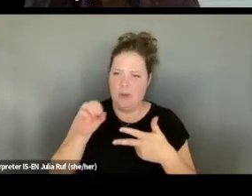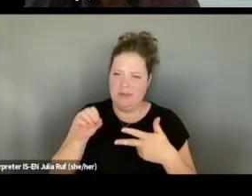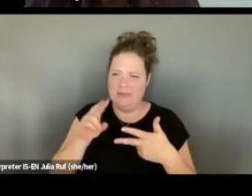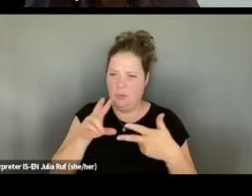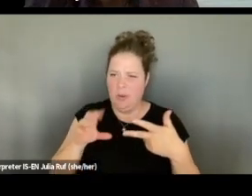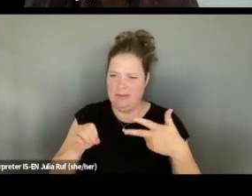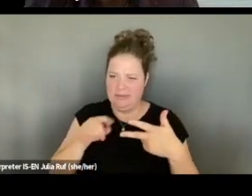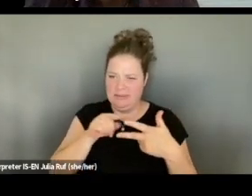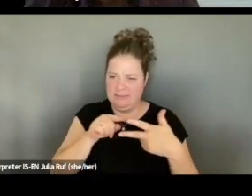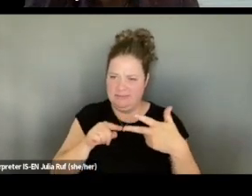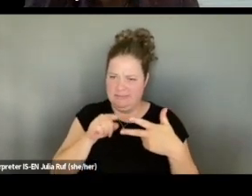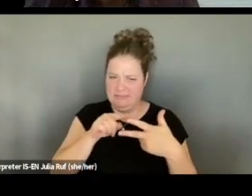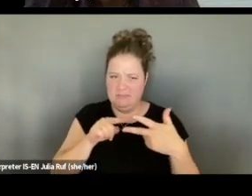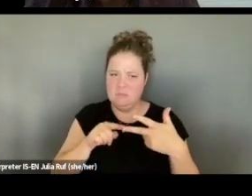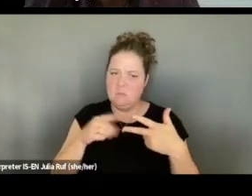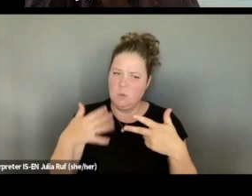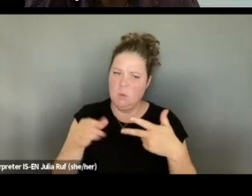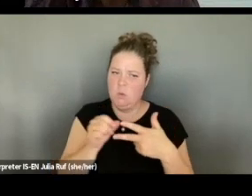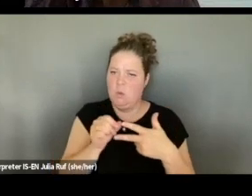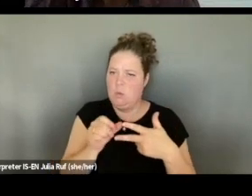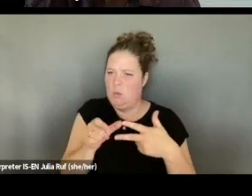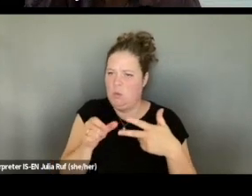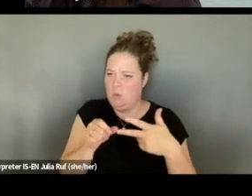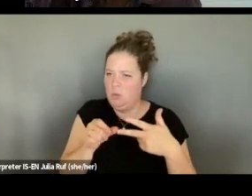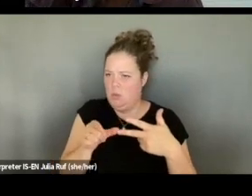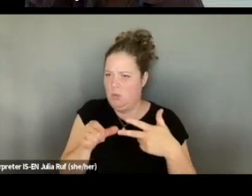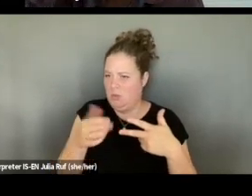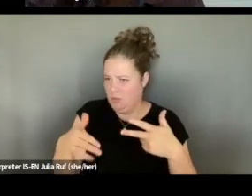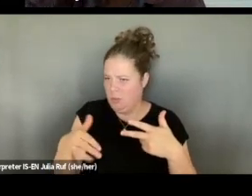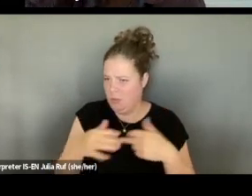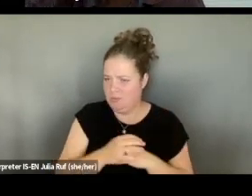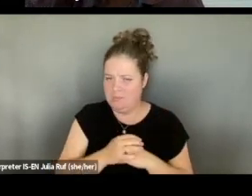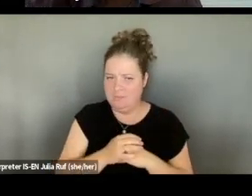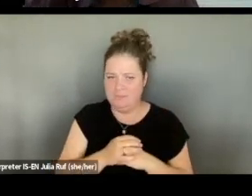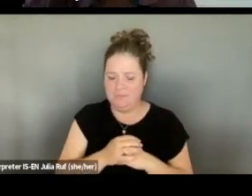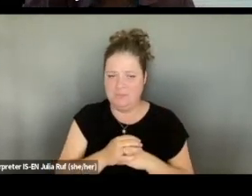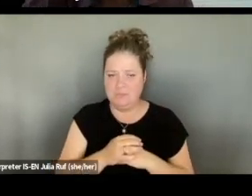important. And then, I will go to the next